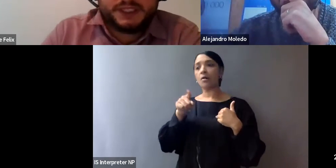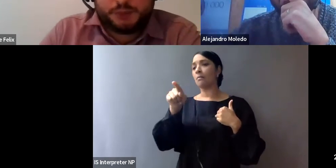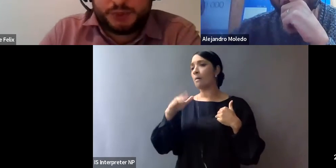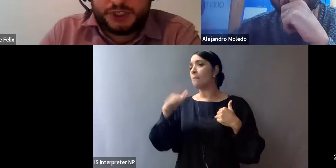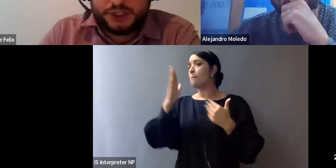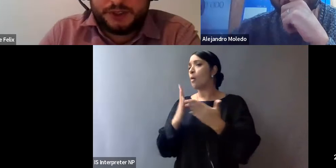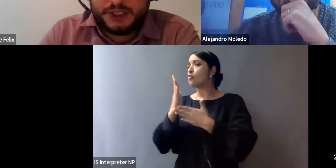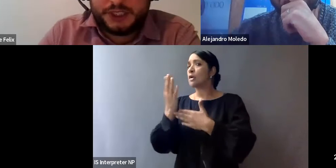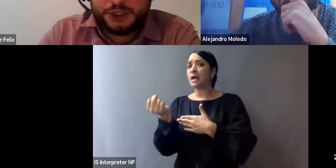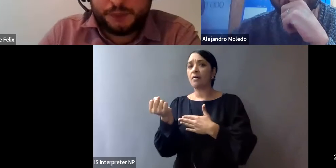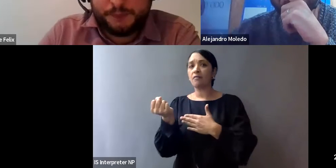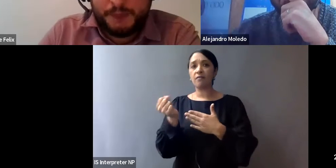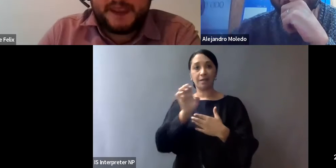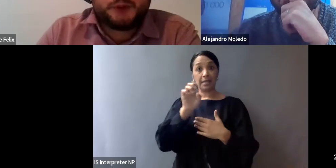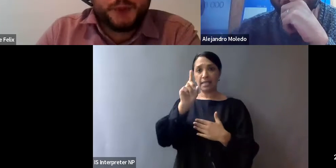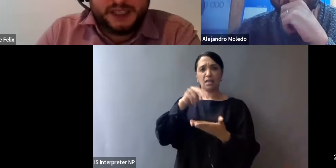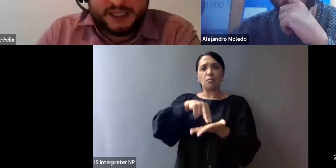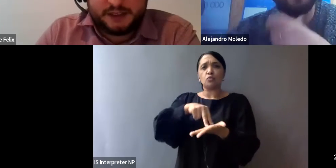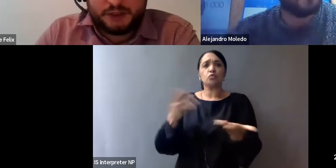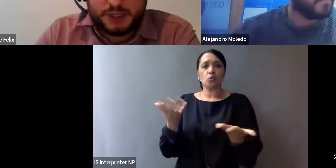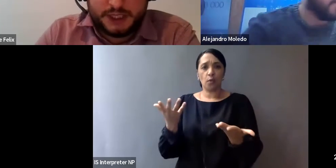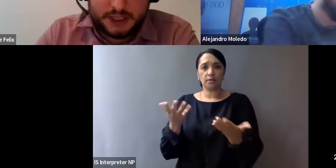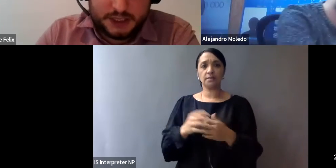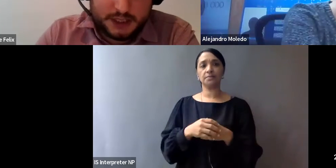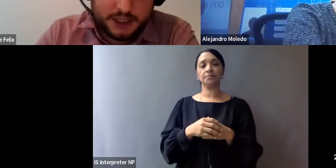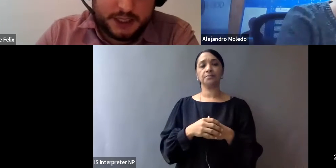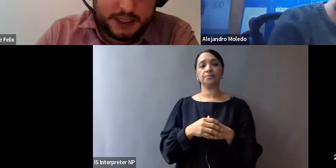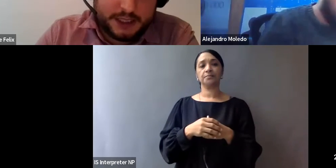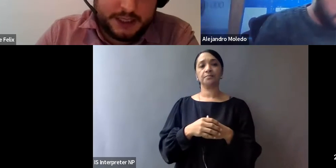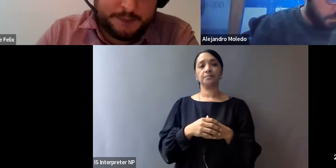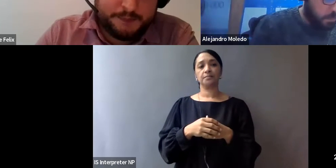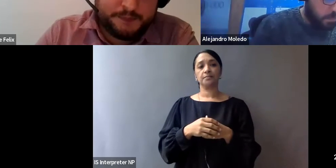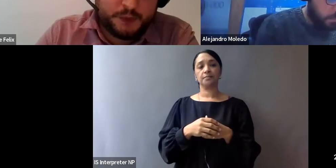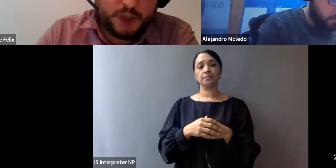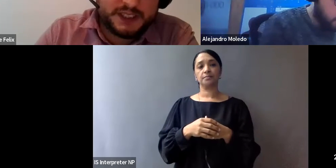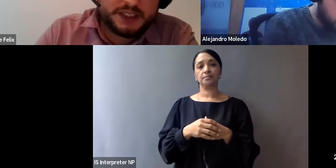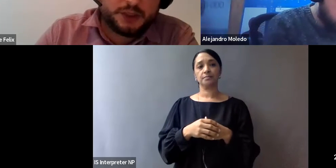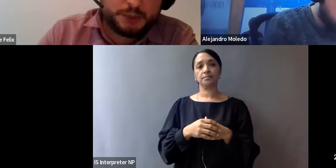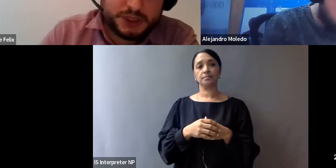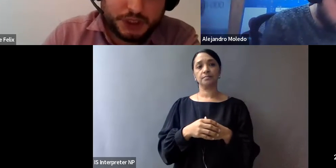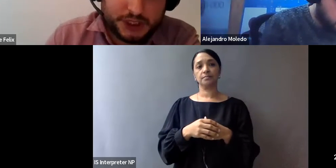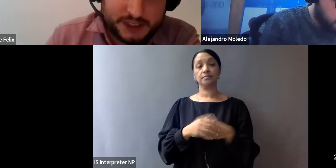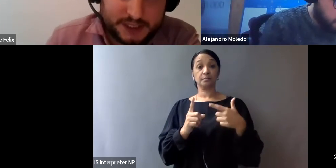What is our position on this issue? Related to this, what is our position,